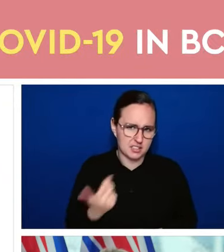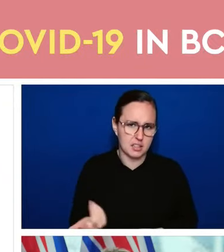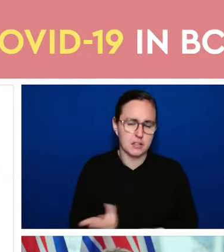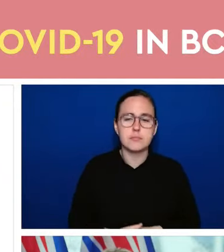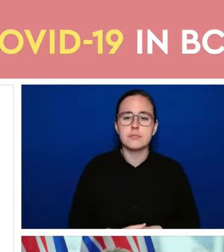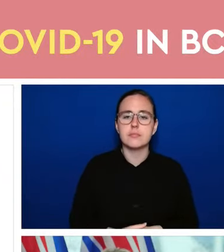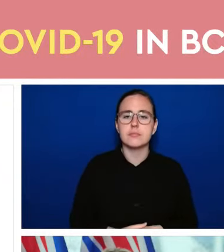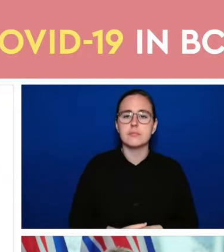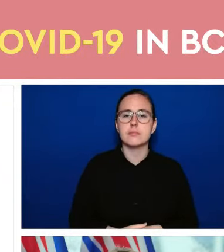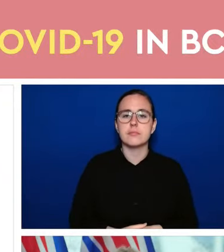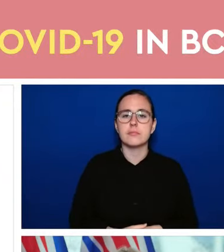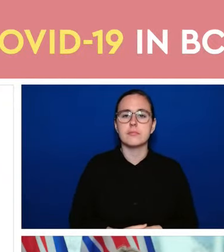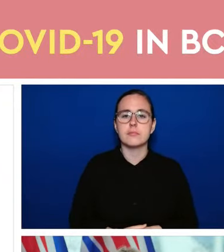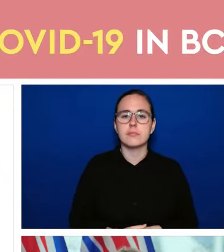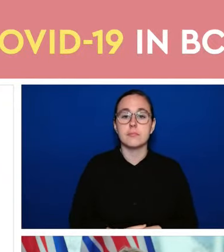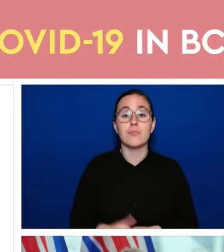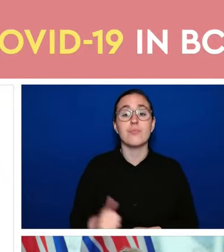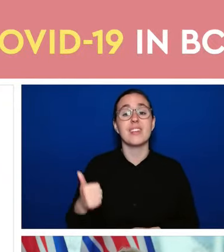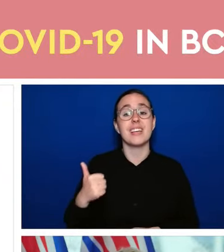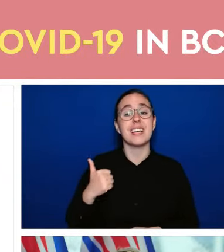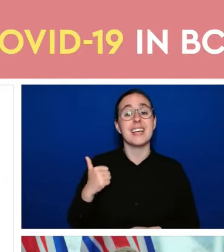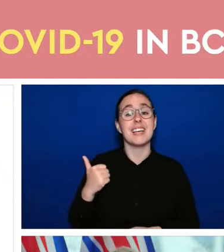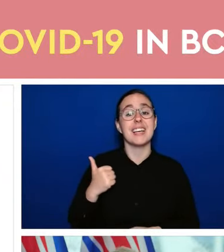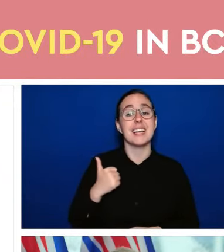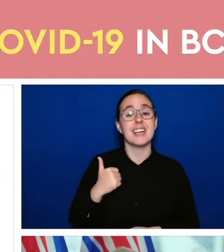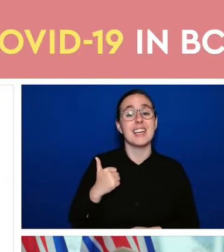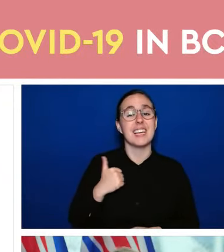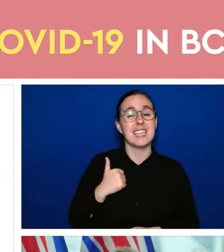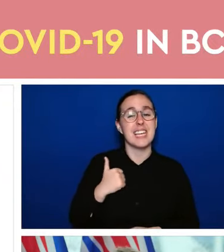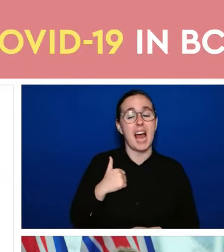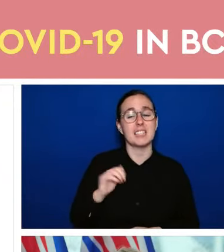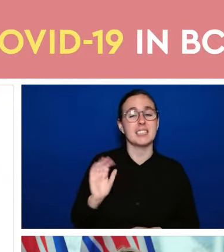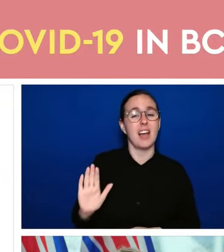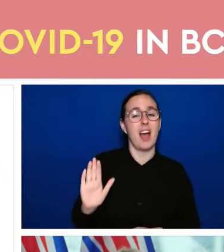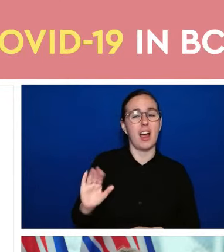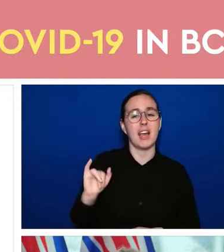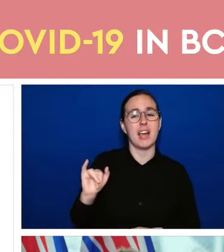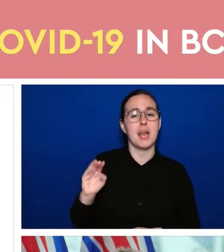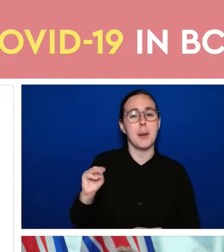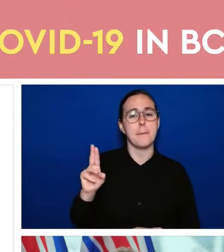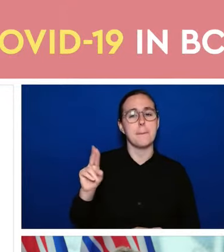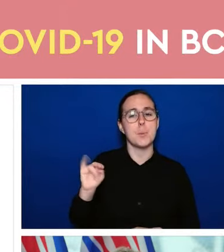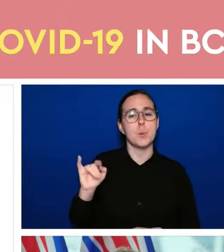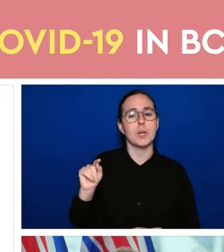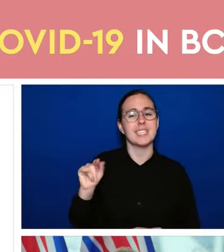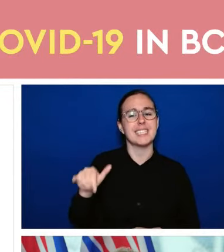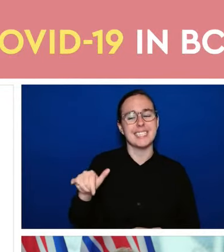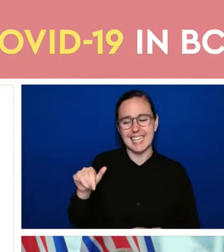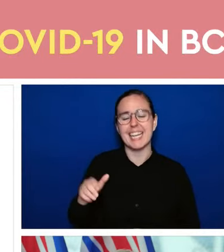data very recently that showed about 60% of Canadians across the board have had had the